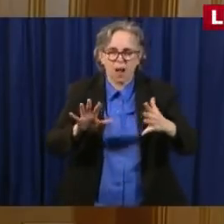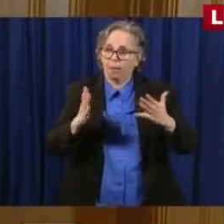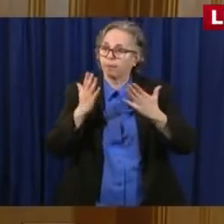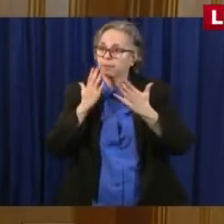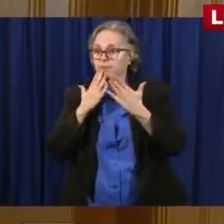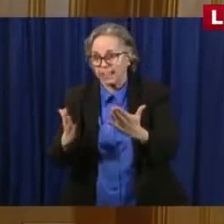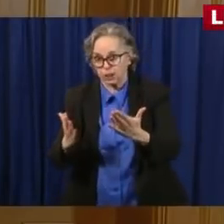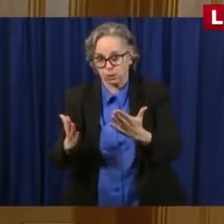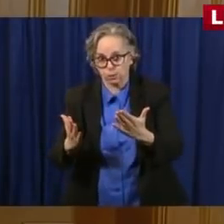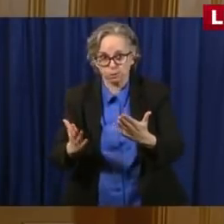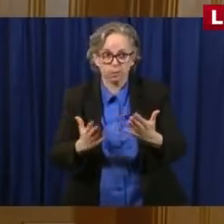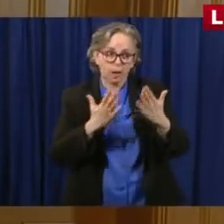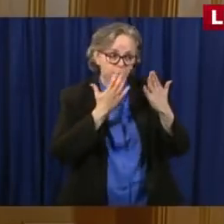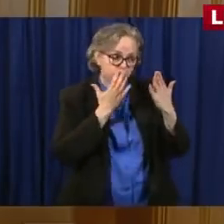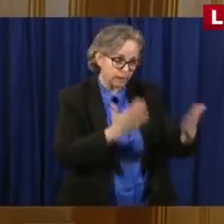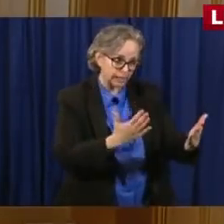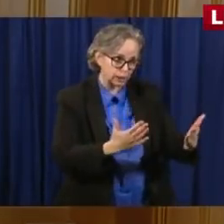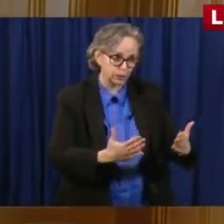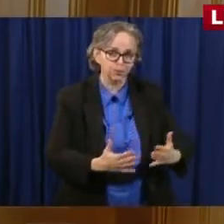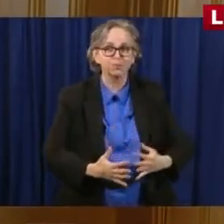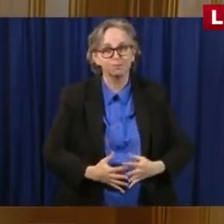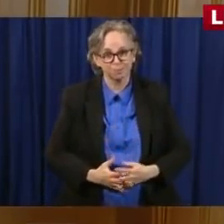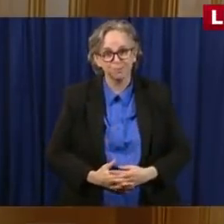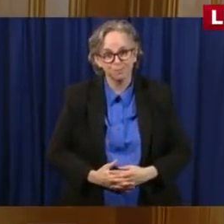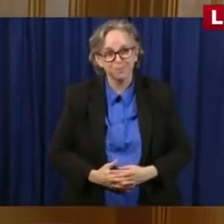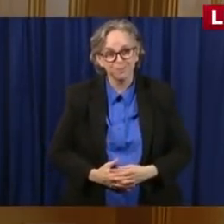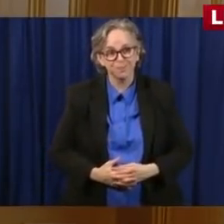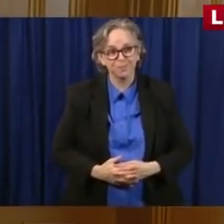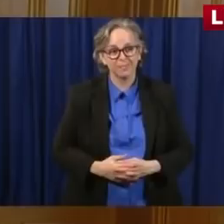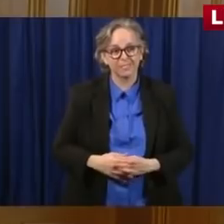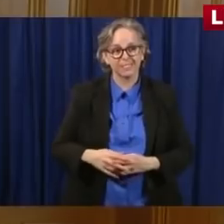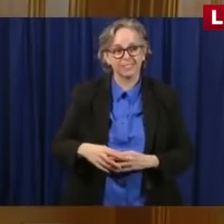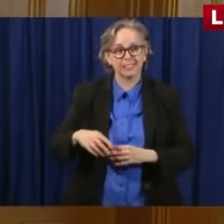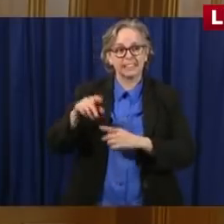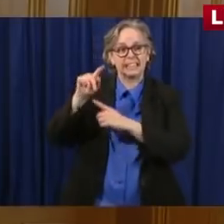OUR DOCTORS, OUR NURSES, OUR FIRST RESPONDERS. WE THANK YOU.